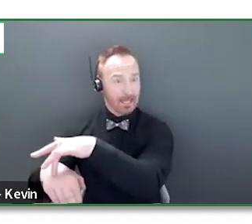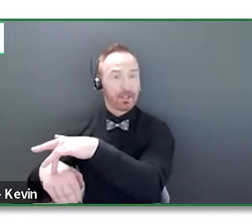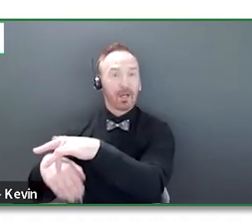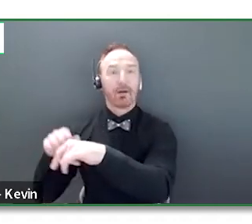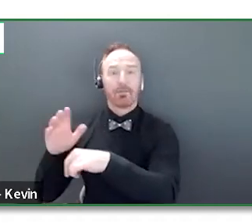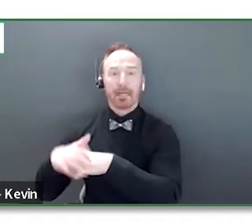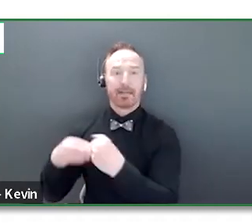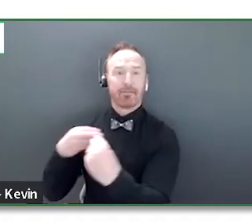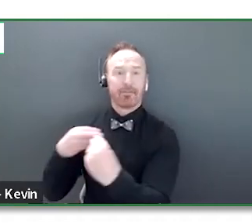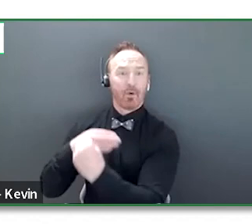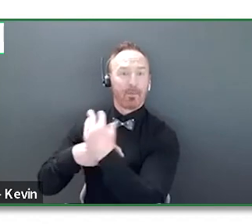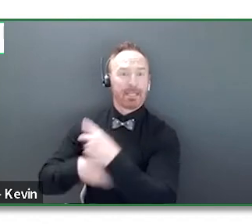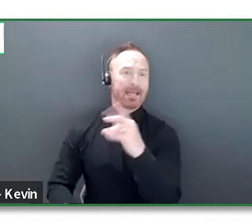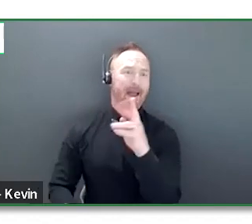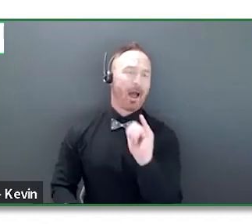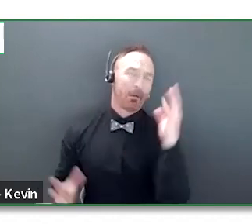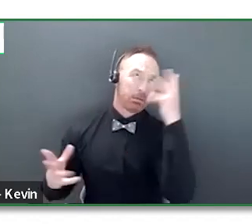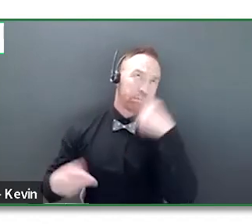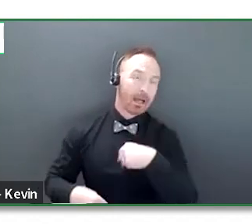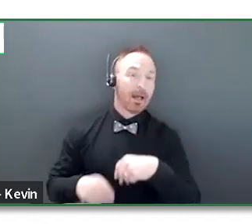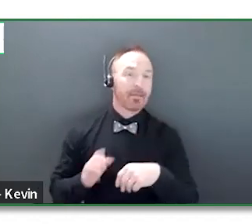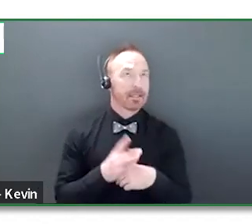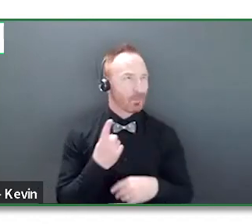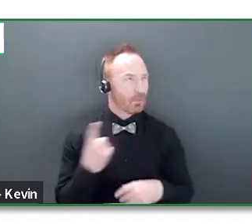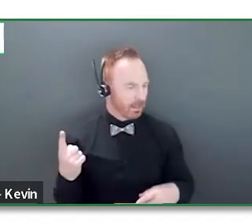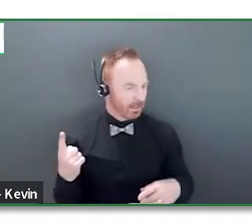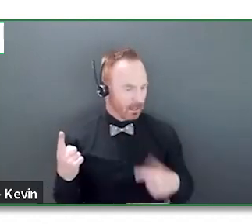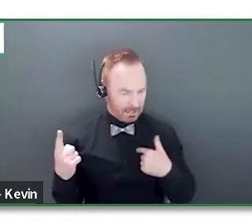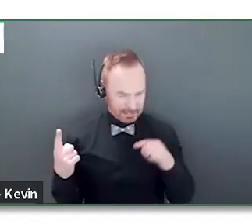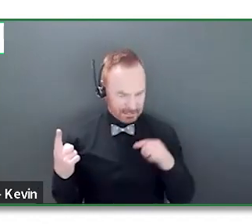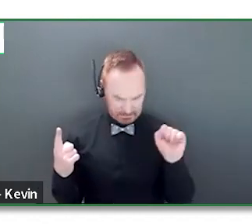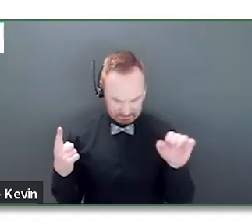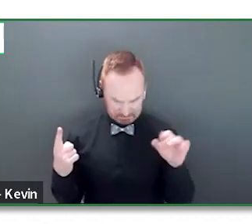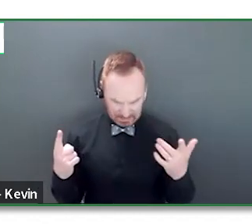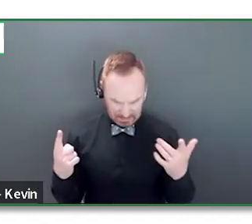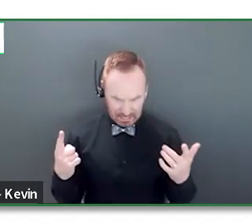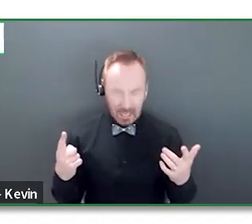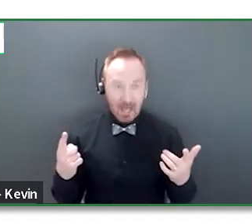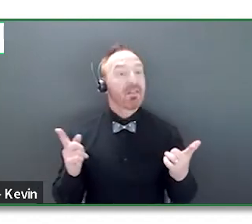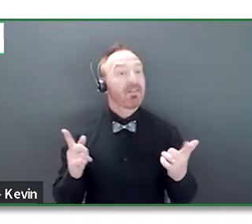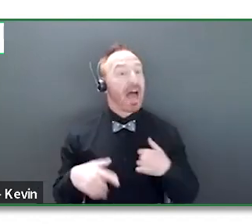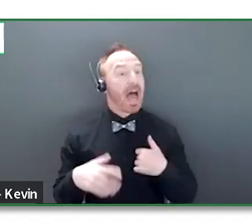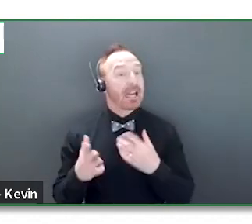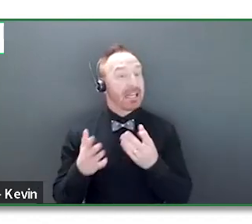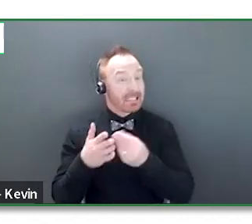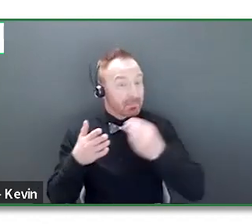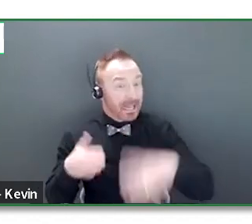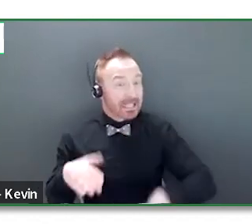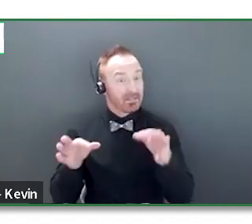so that's one element that I can say and it's not as very costly right um.